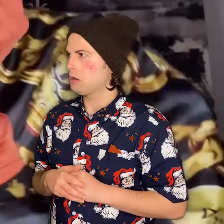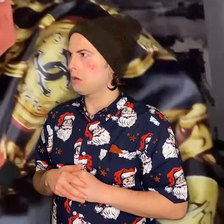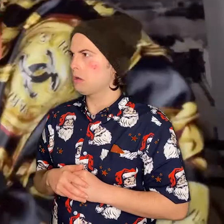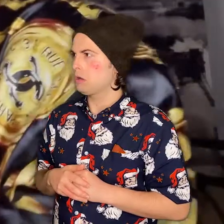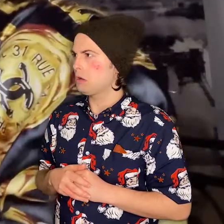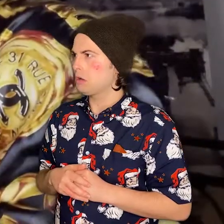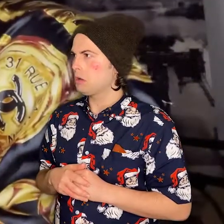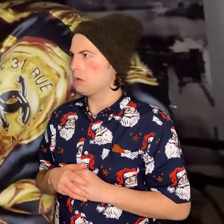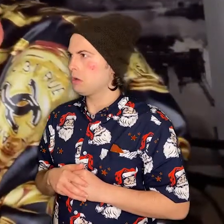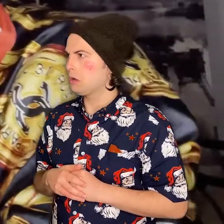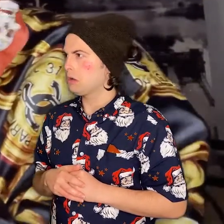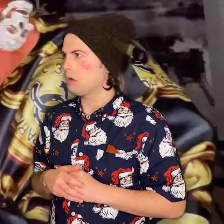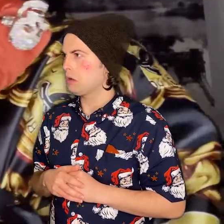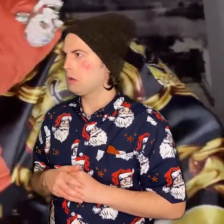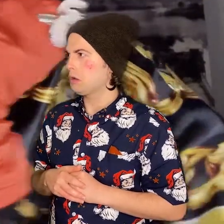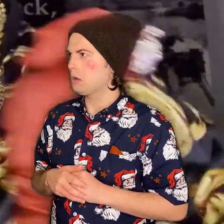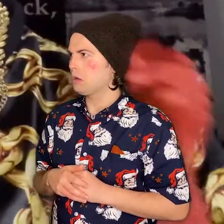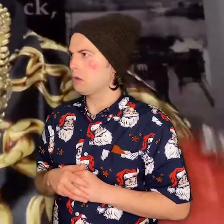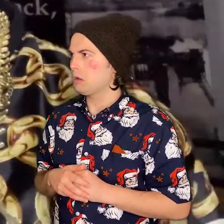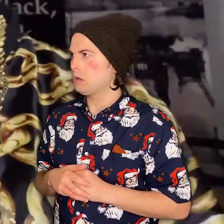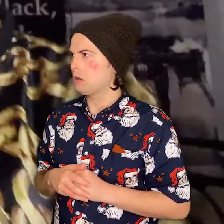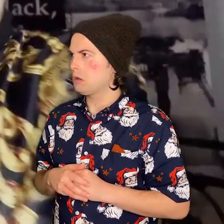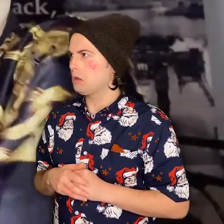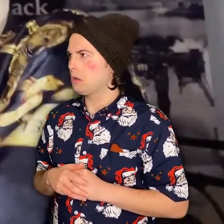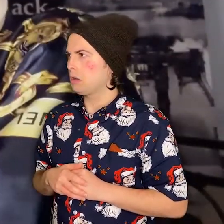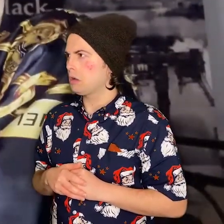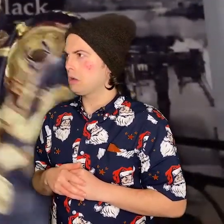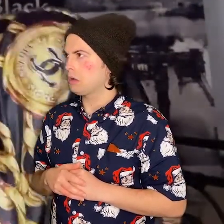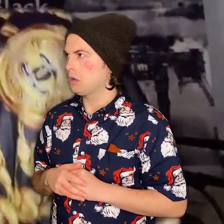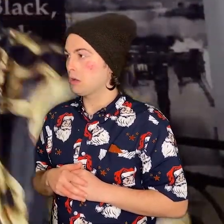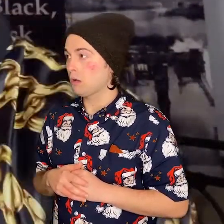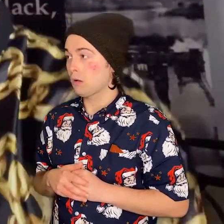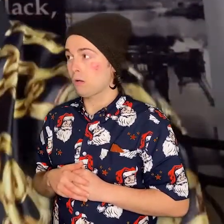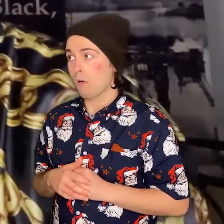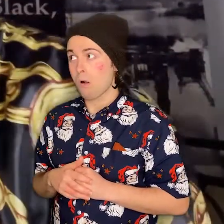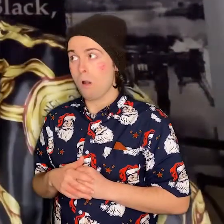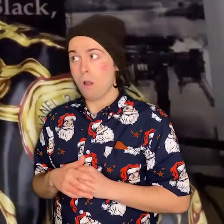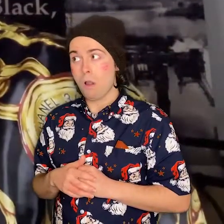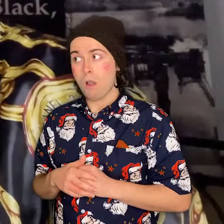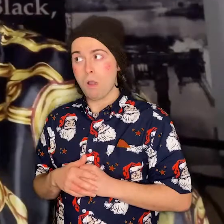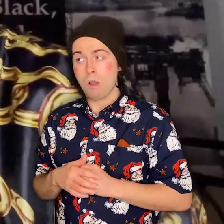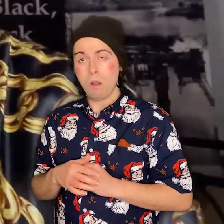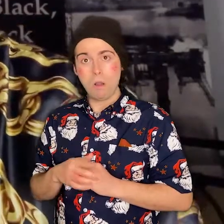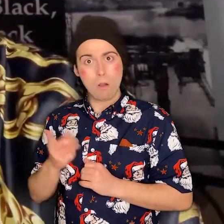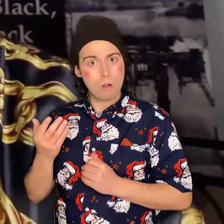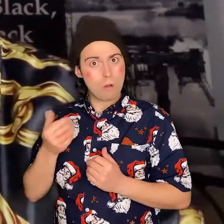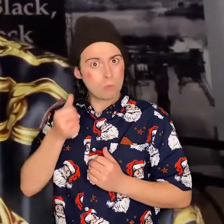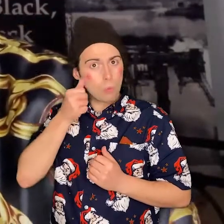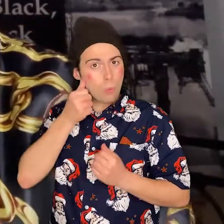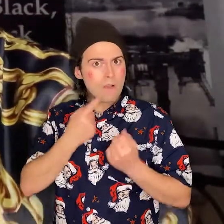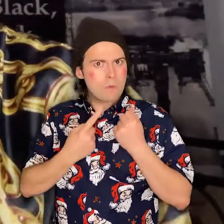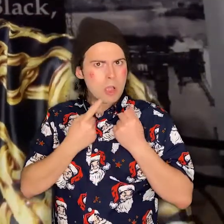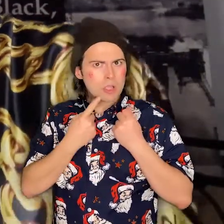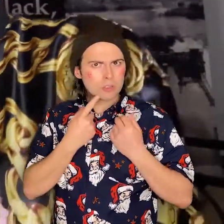I smell some quality matricide on the cards…. How did I know that about Brian?